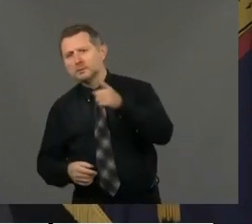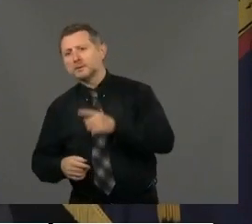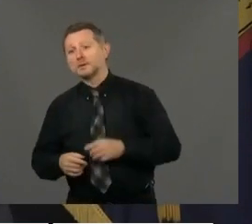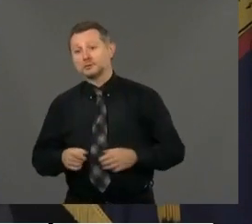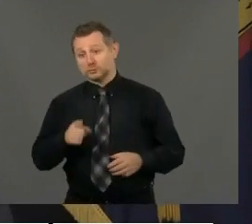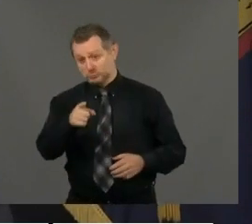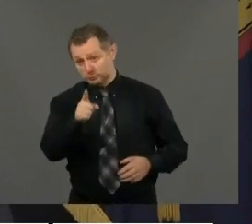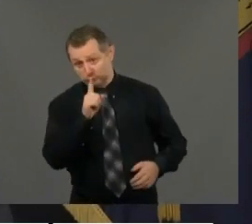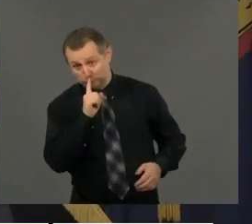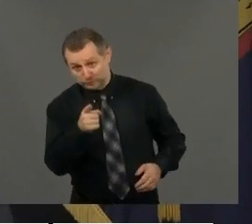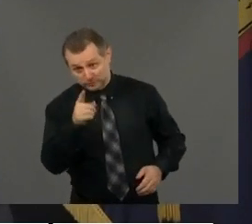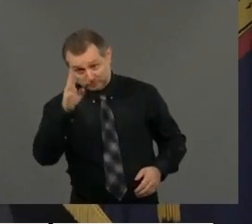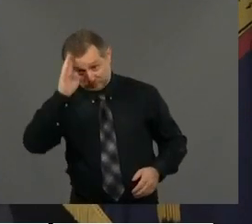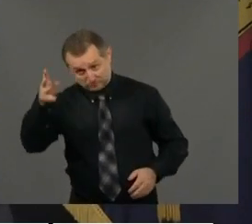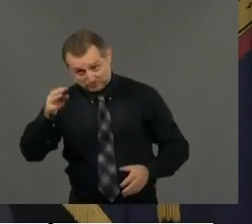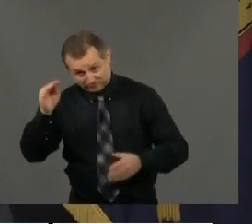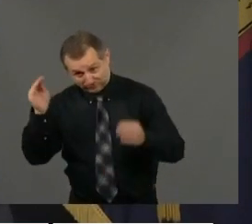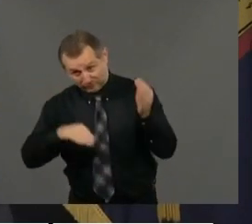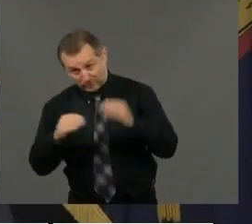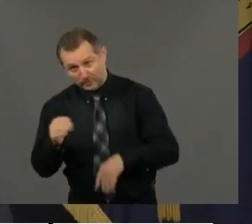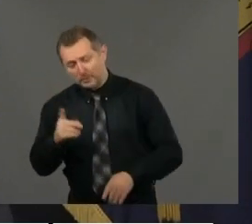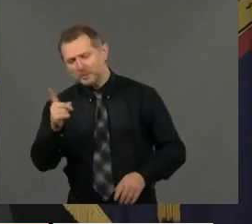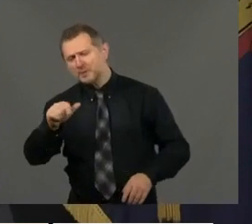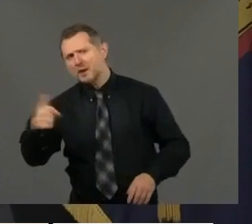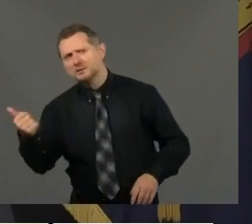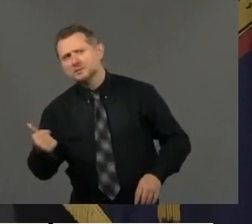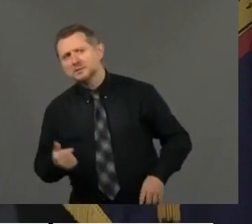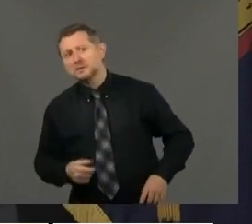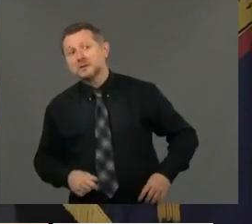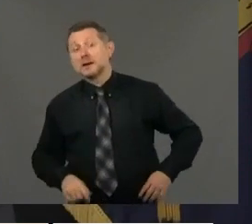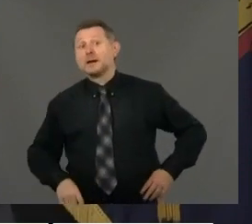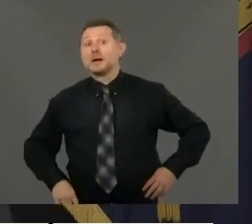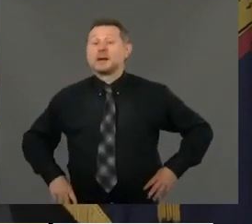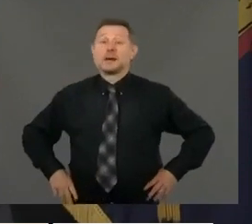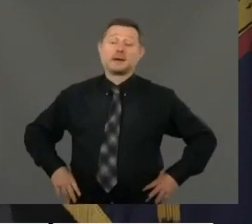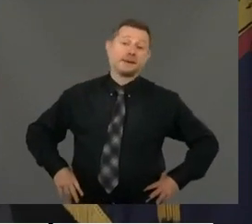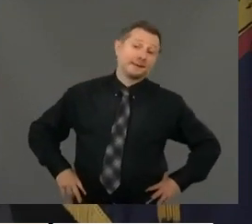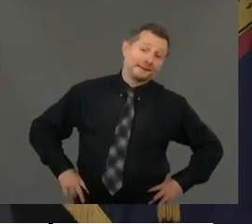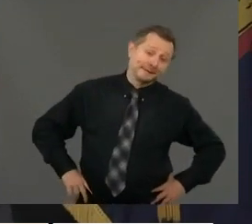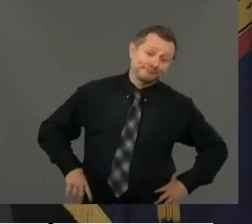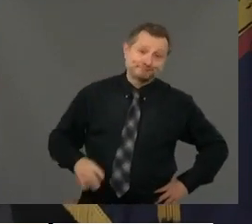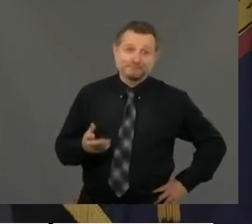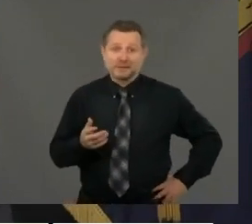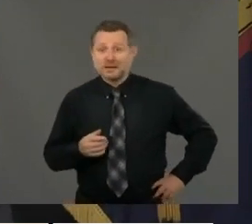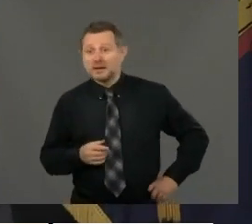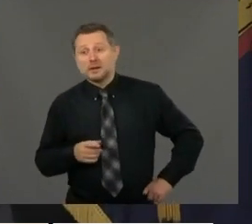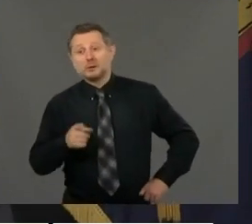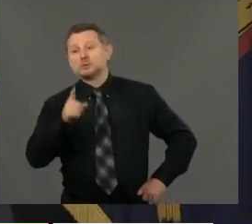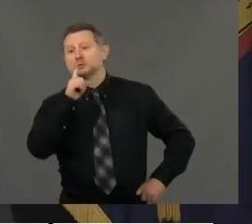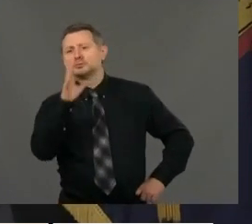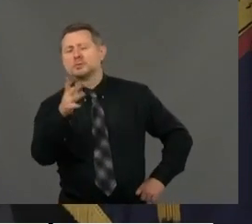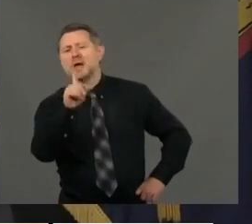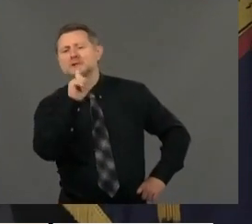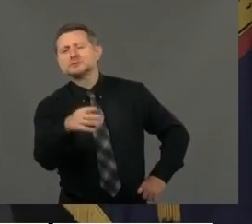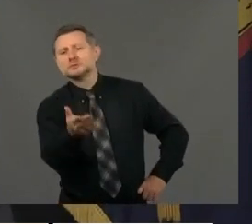OH, BOY, I WOULD ASK GOVERNOR CUOMO, DID I WOULD ASK GOVERNOR CUOMO DID YOU REALLY DESIGN THAT POSTER OR DID SOMEBODY ELSE